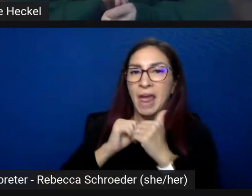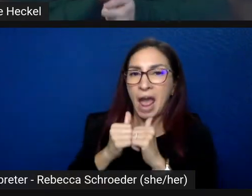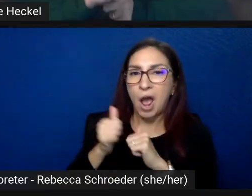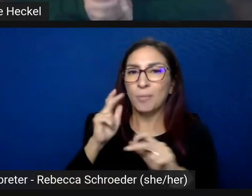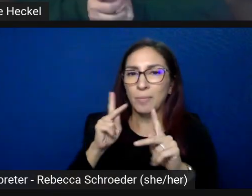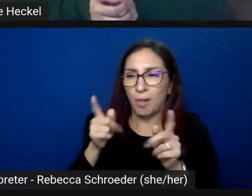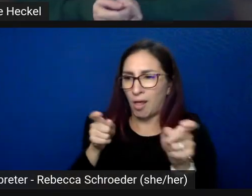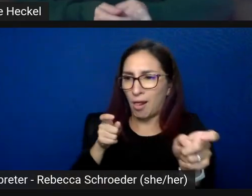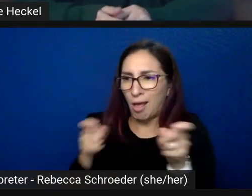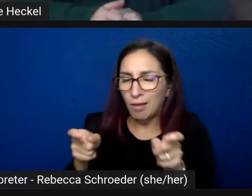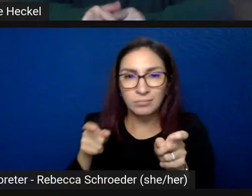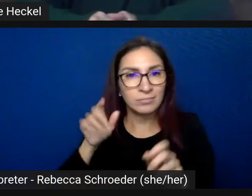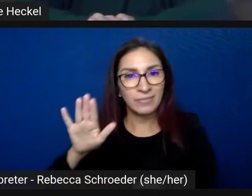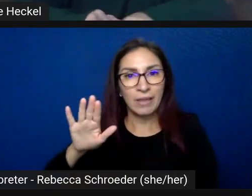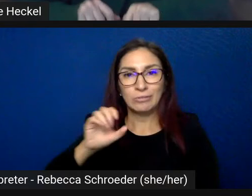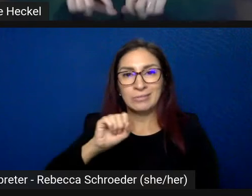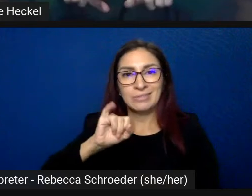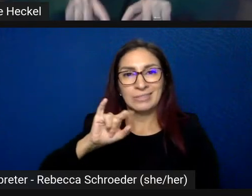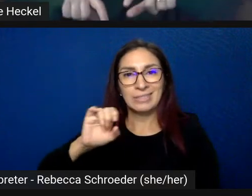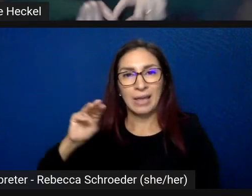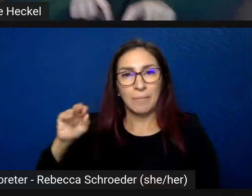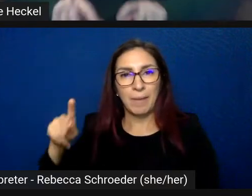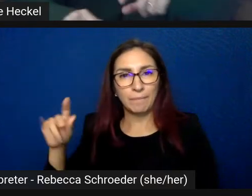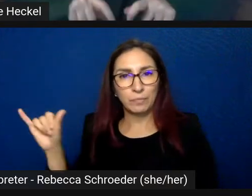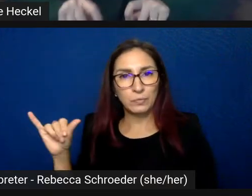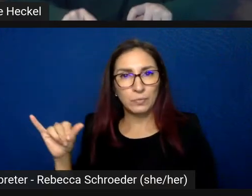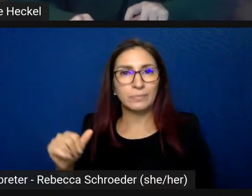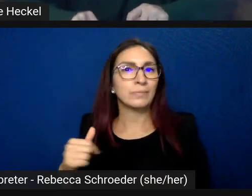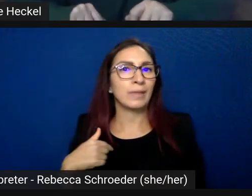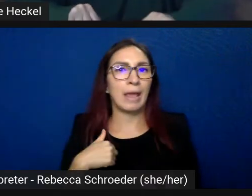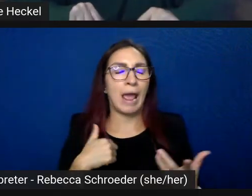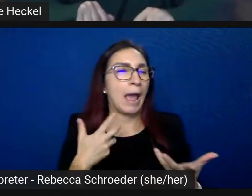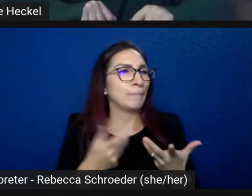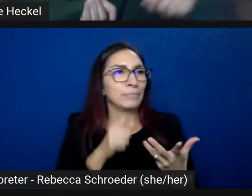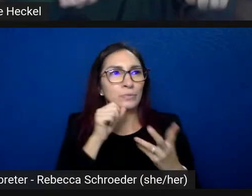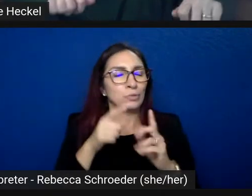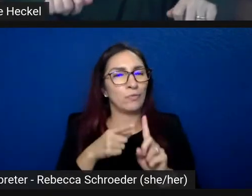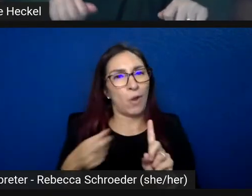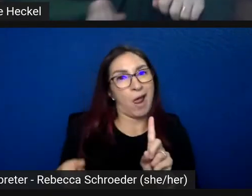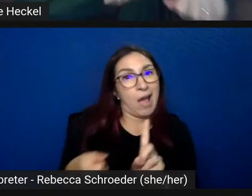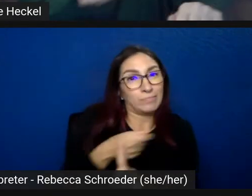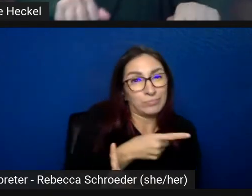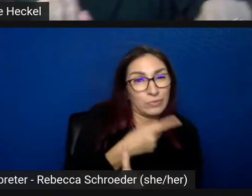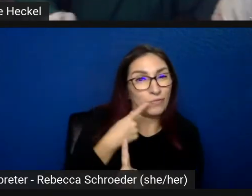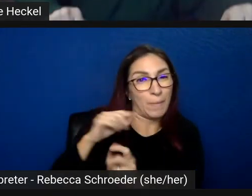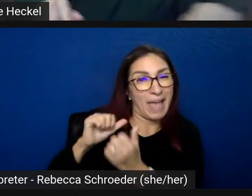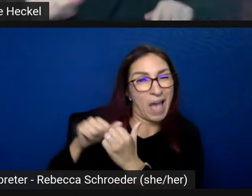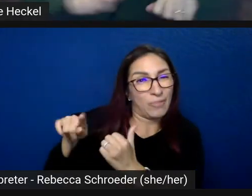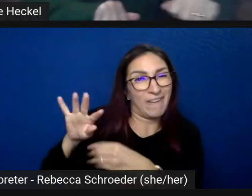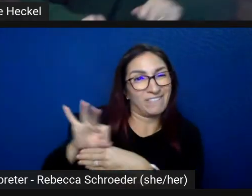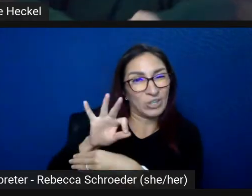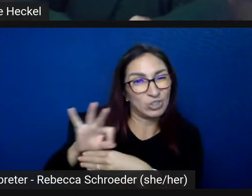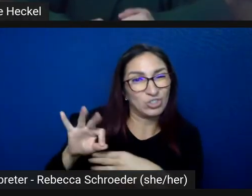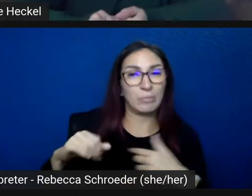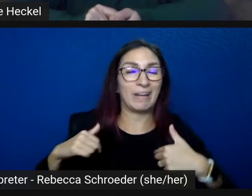I've gotten too far out of the actual day-to-day work. I know that they have the things that they've built to do this